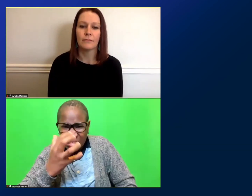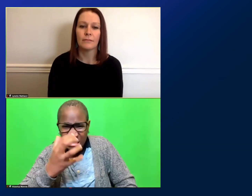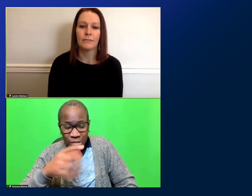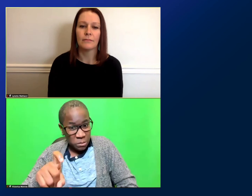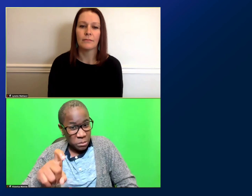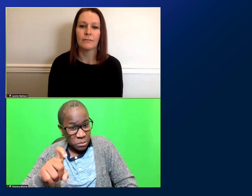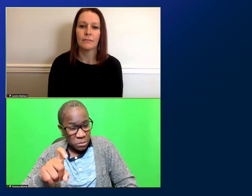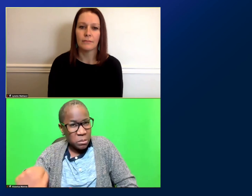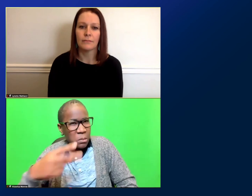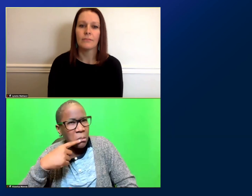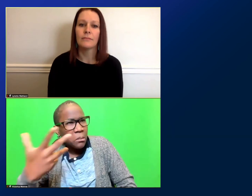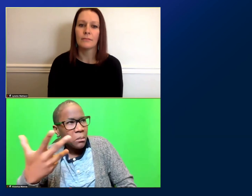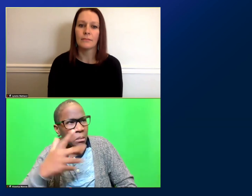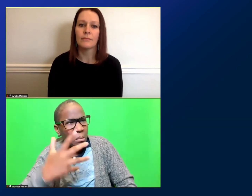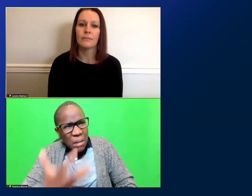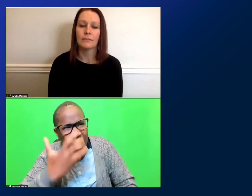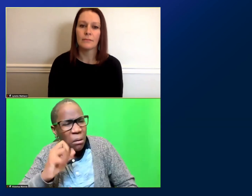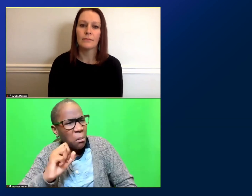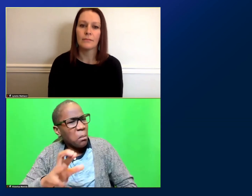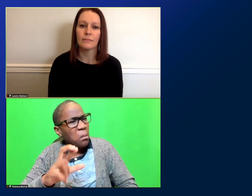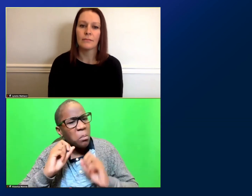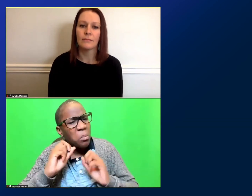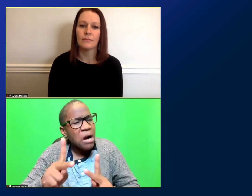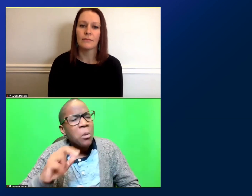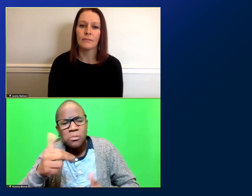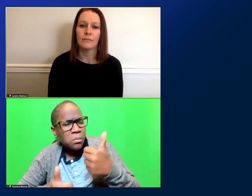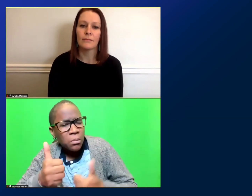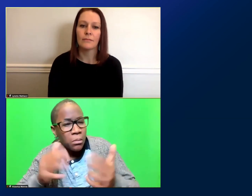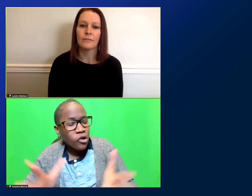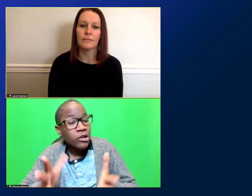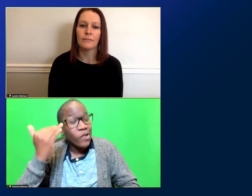wolf to be mean is it because of his expression or is that bad is it good to be mean you know